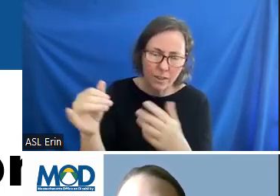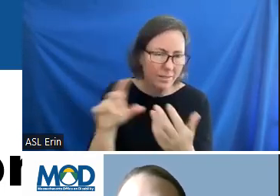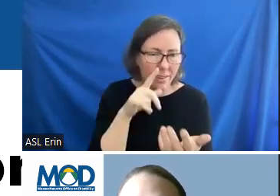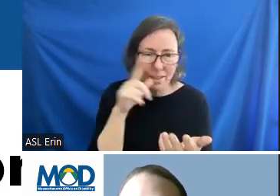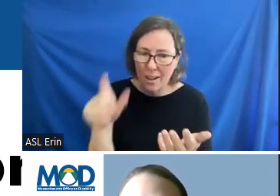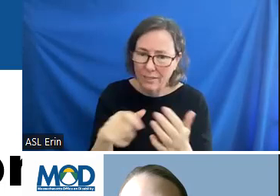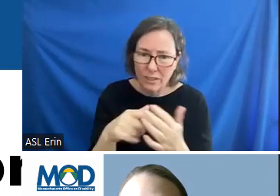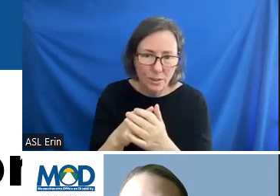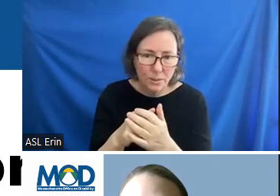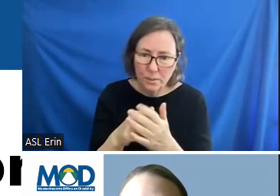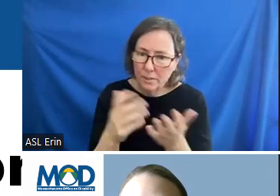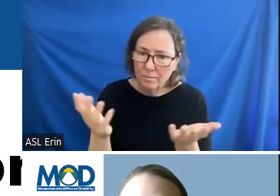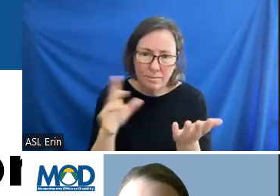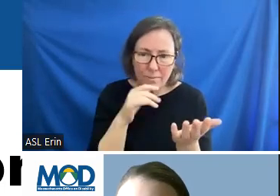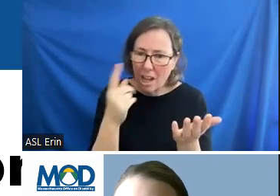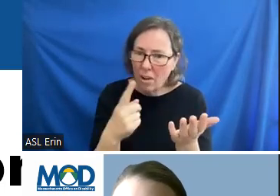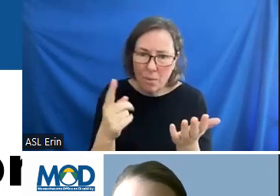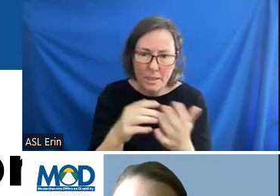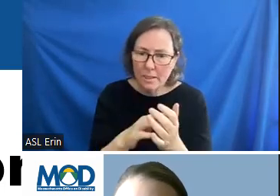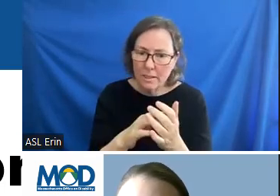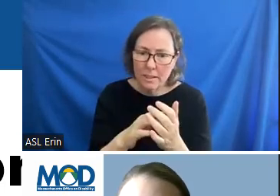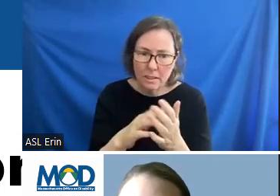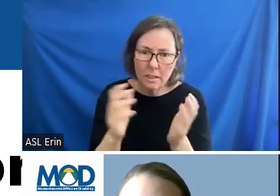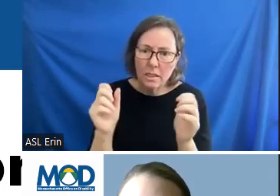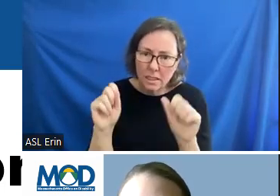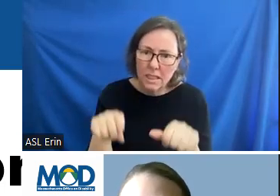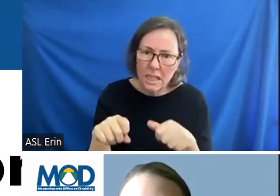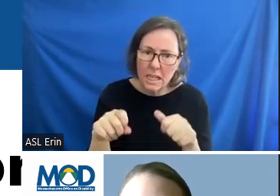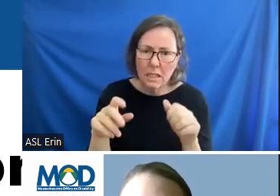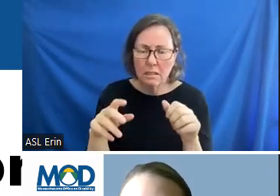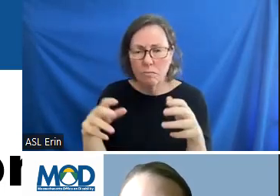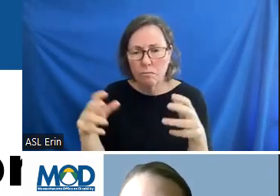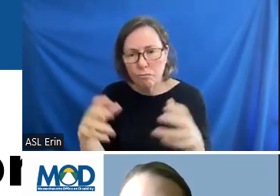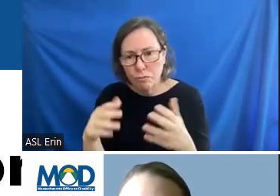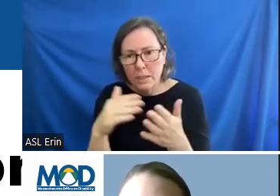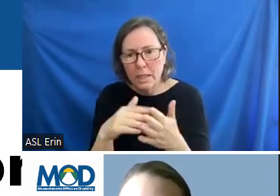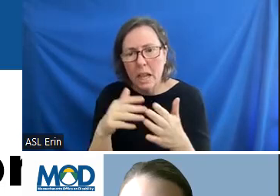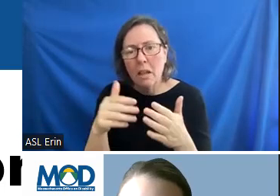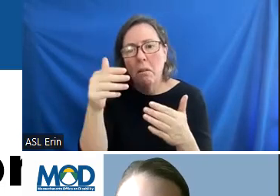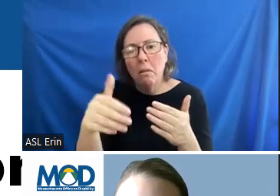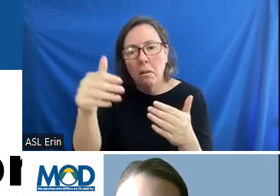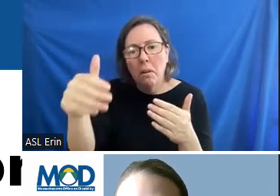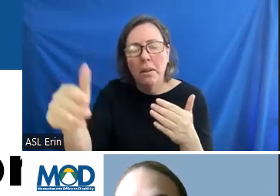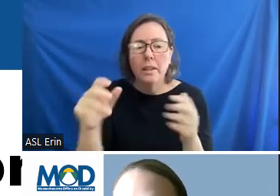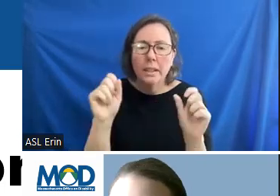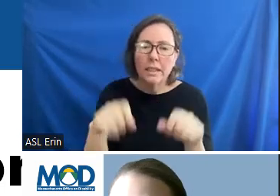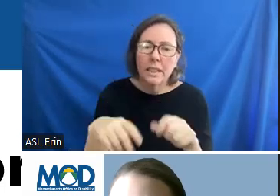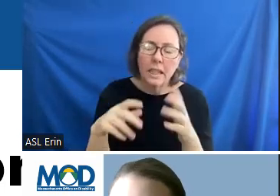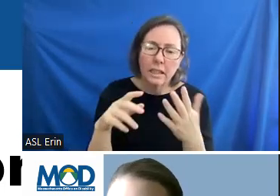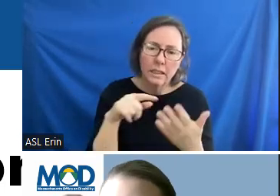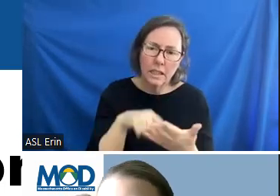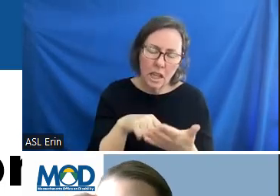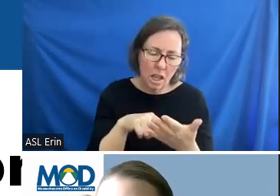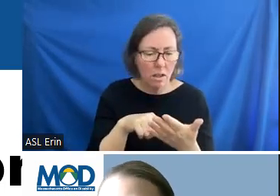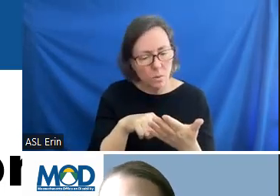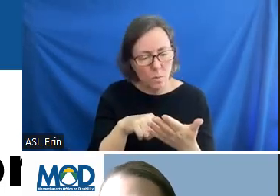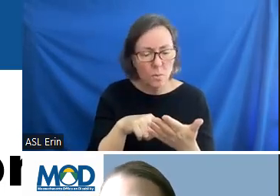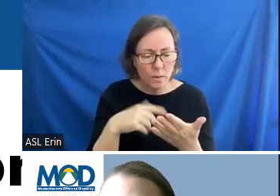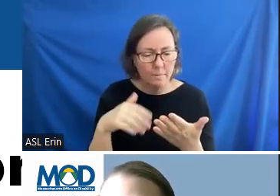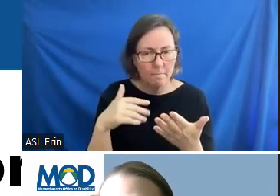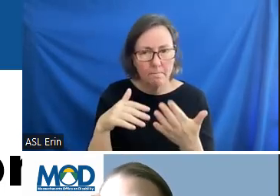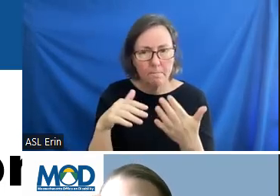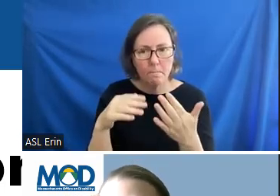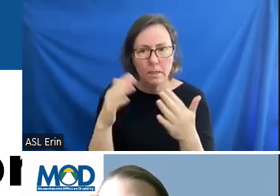grant a request in perpetuity. It means that you have some more information about what the